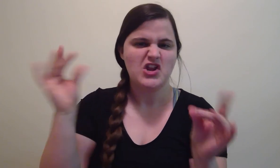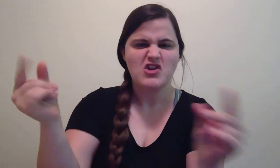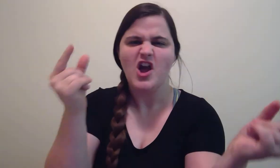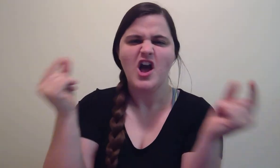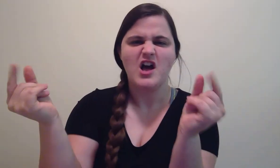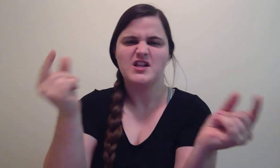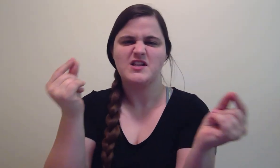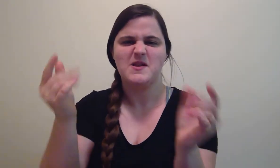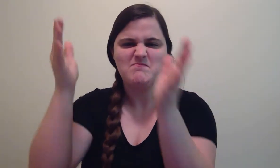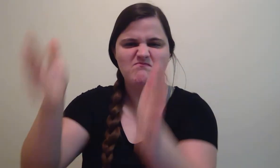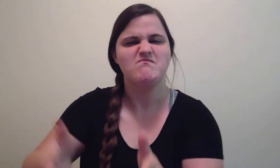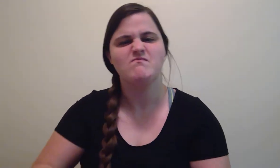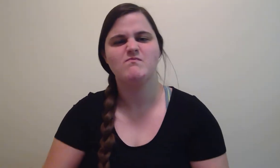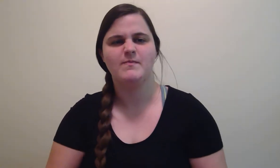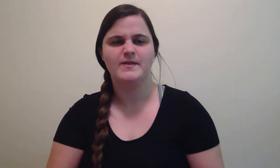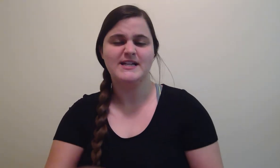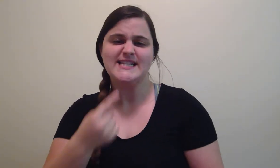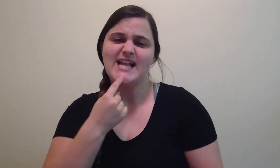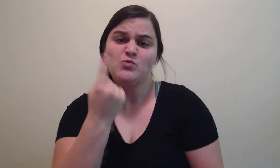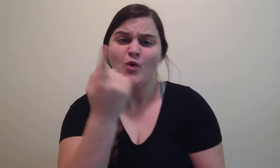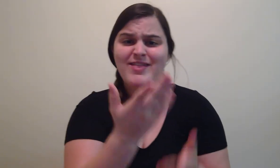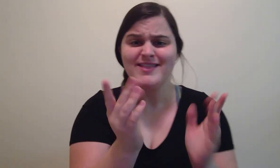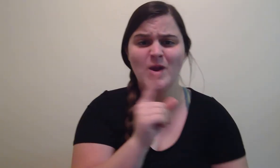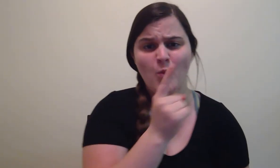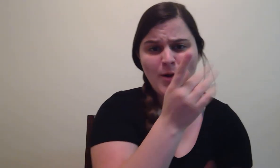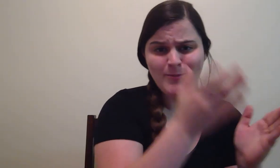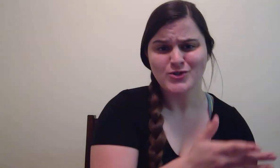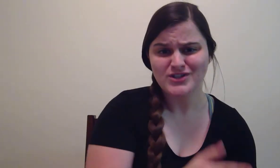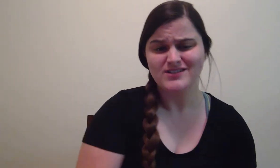A whiny, gossipy, backstabbing ninny who says one thing to one person and the opposite